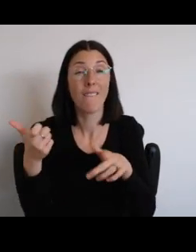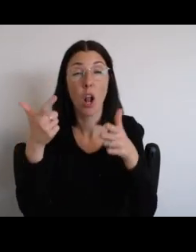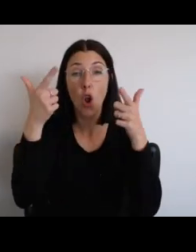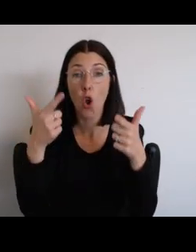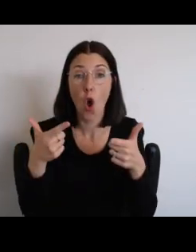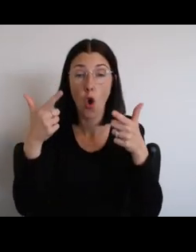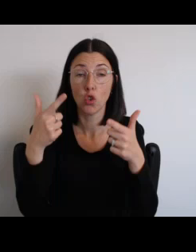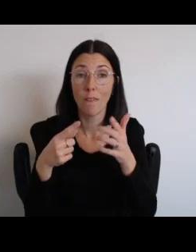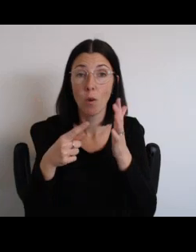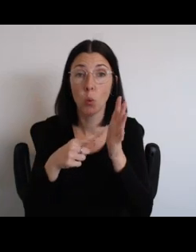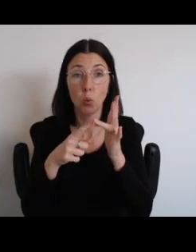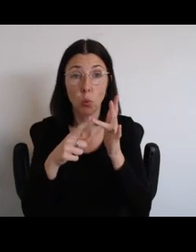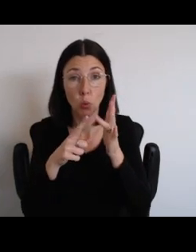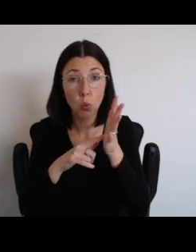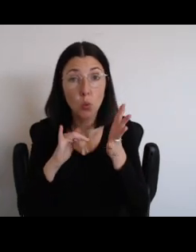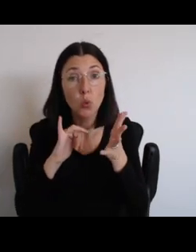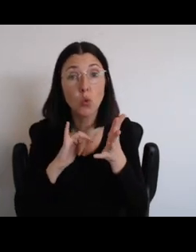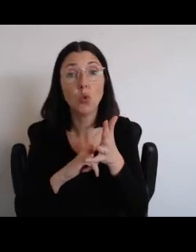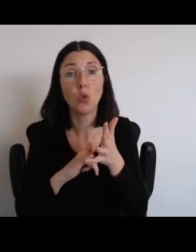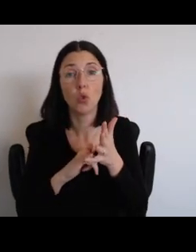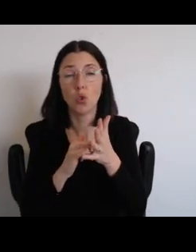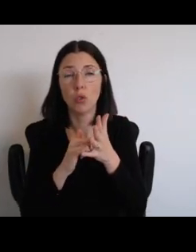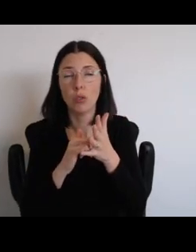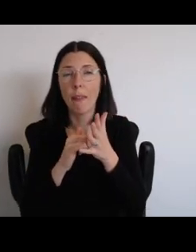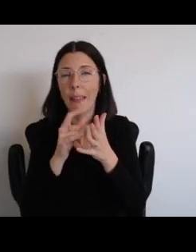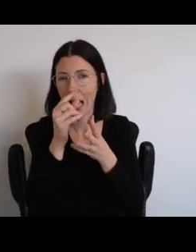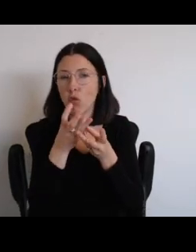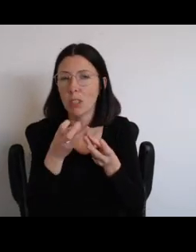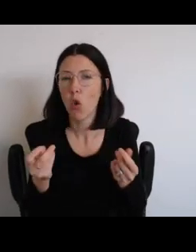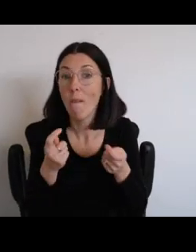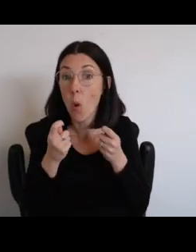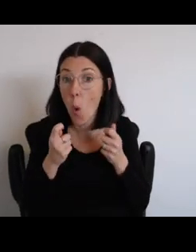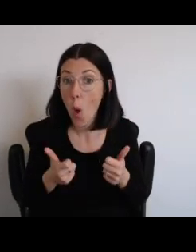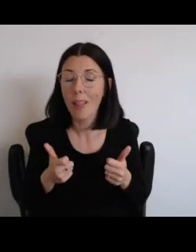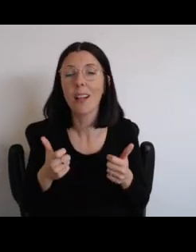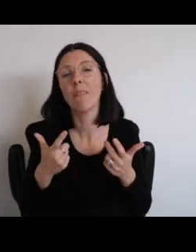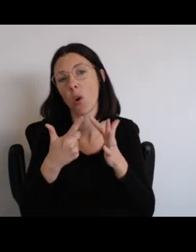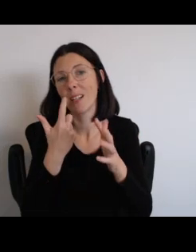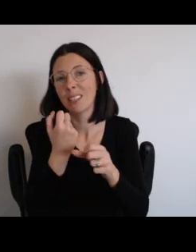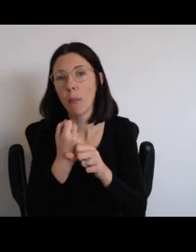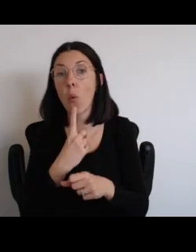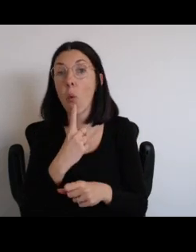at an earlier stage like you know orders around makeup time and you know potentially making some